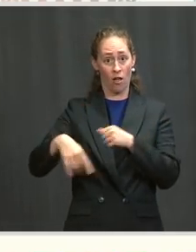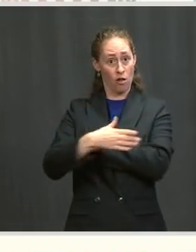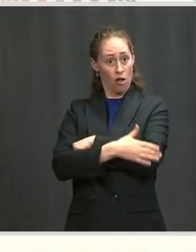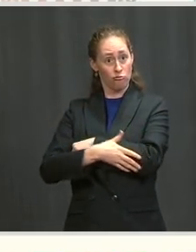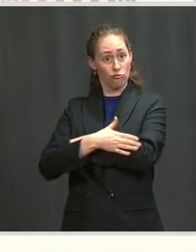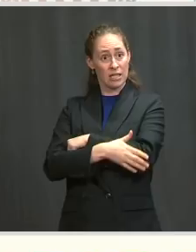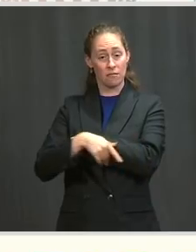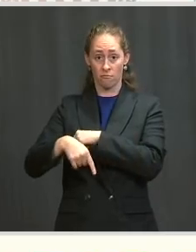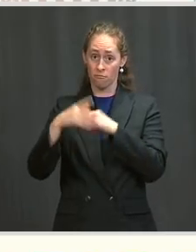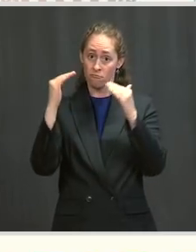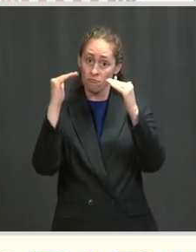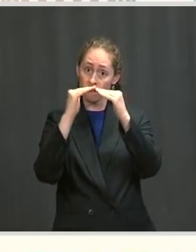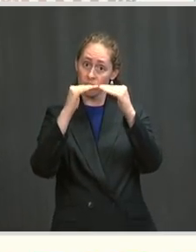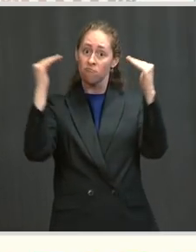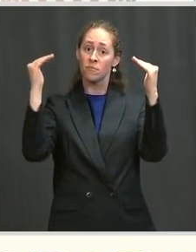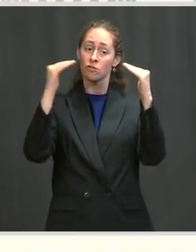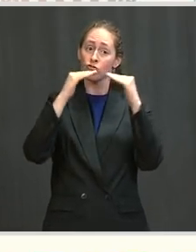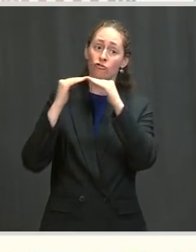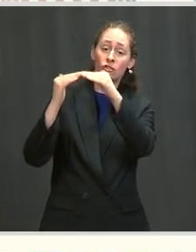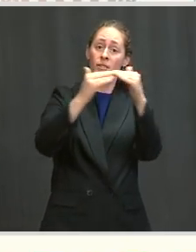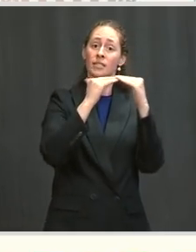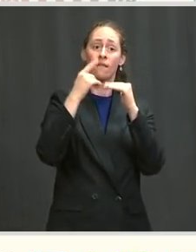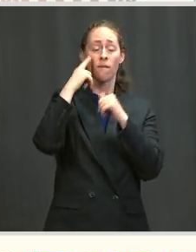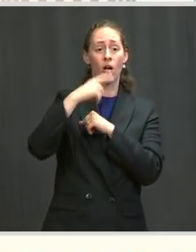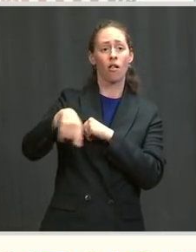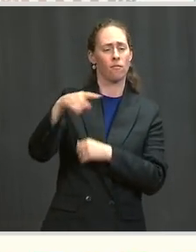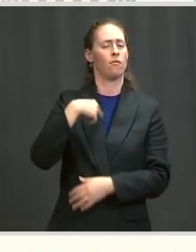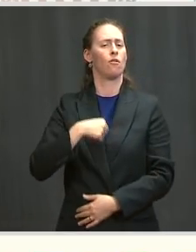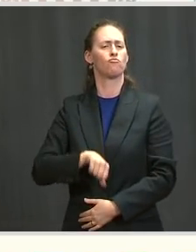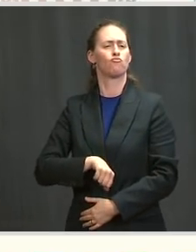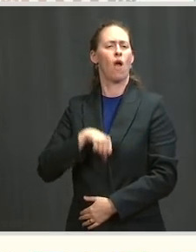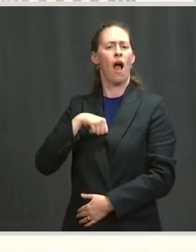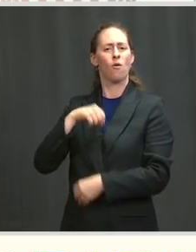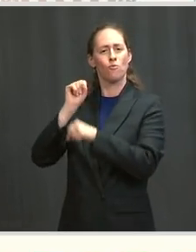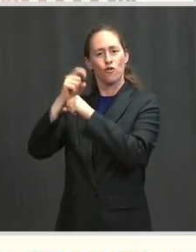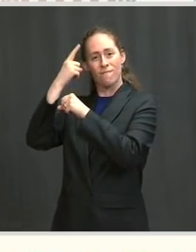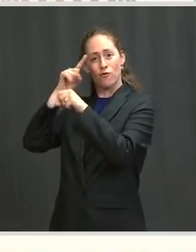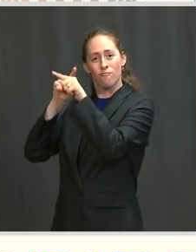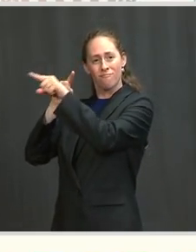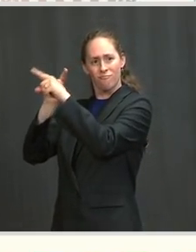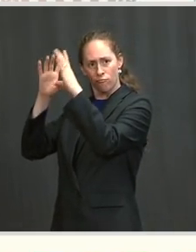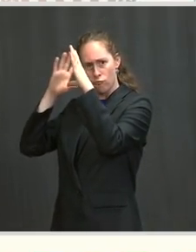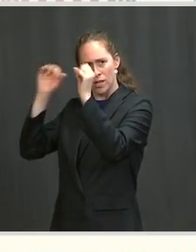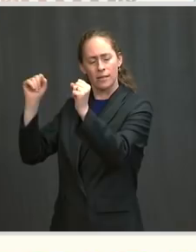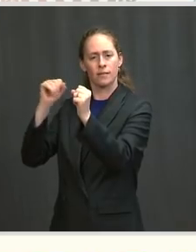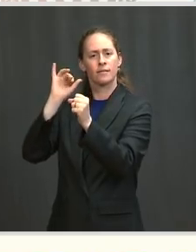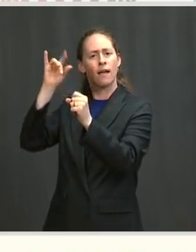And I am proud to work for a President and an administration that believes in that more decent and equal America.